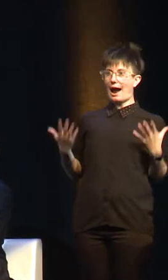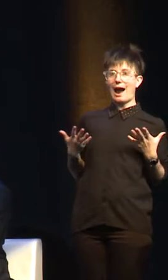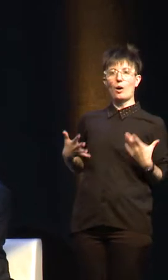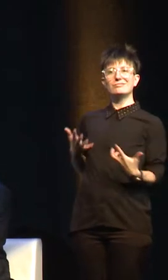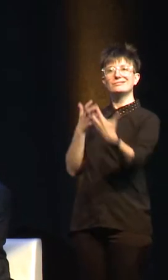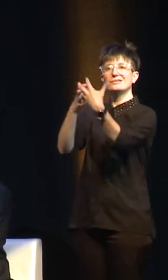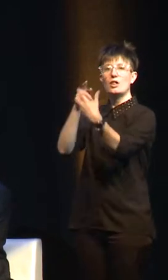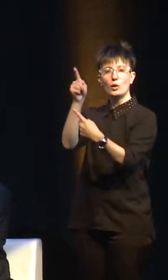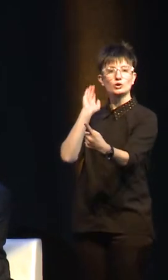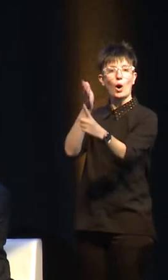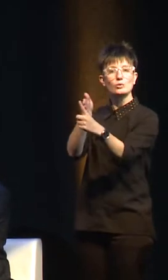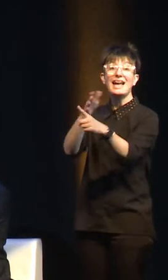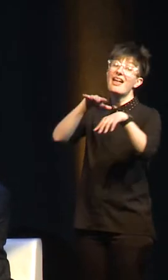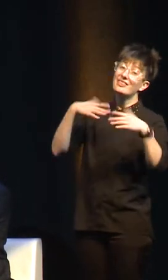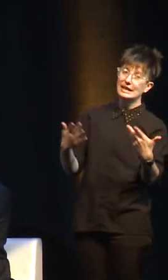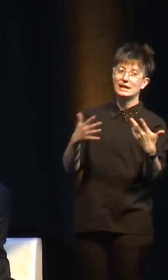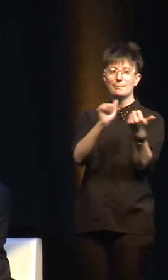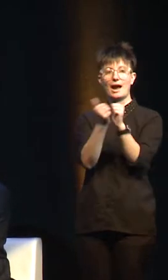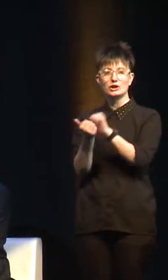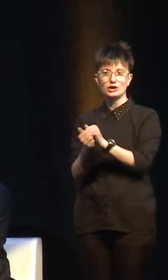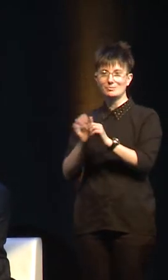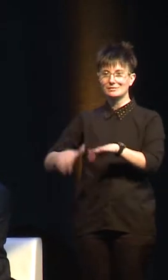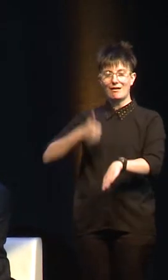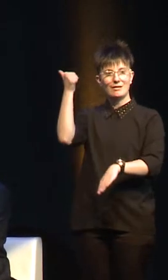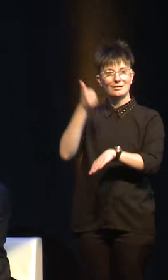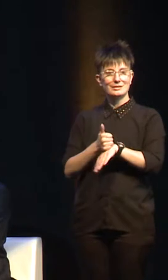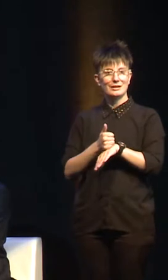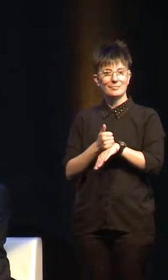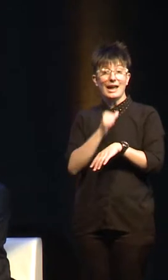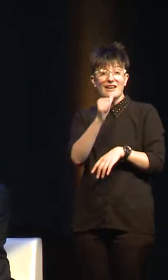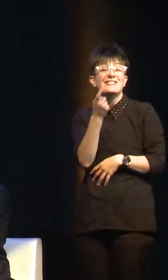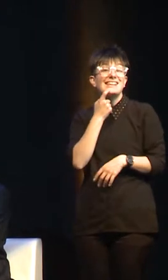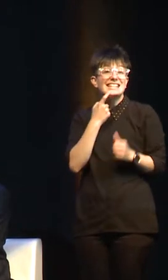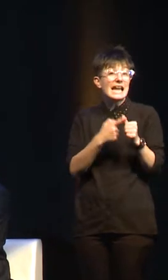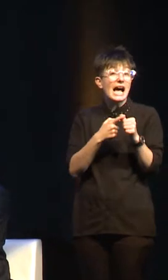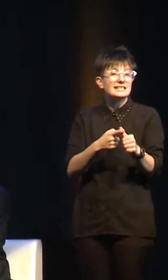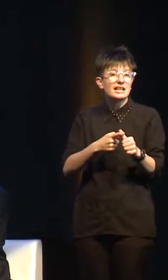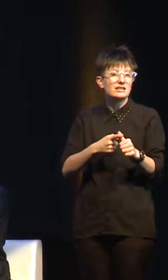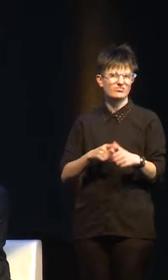that you have to create. Because you know if there was an easy answer to this we would have done it you know. Jehan: How do you feel about the zero carbon